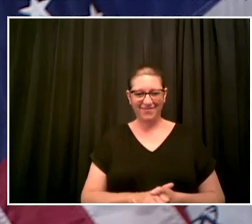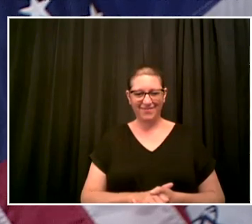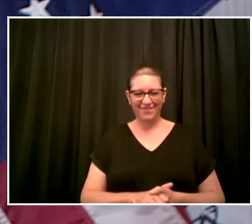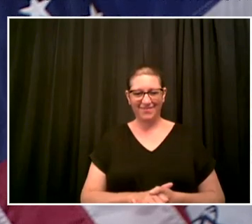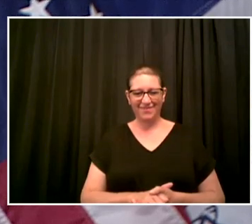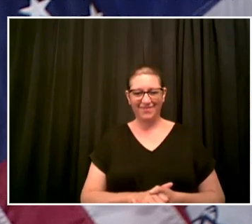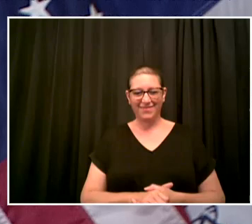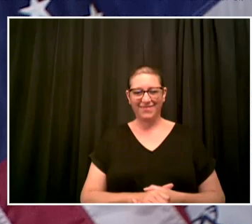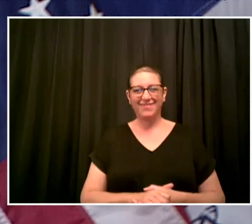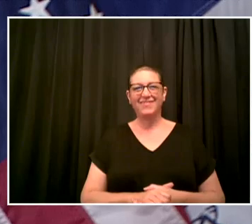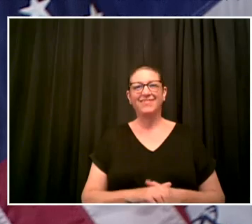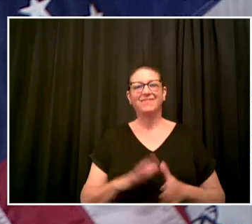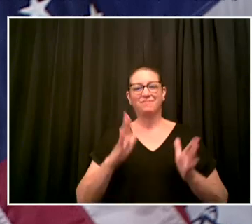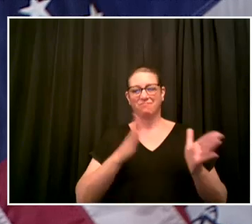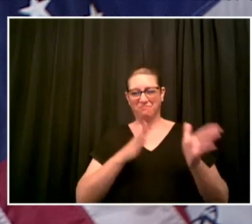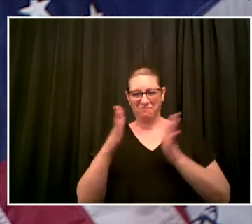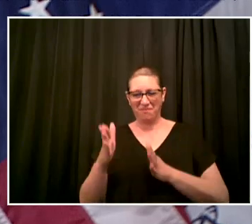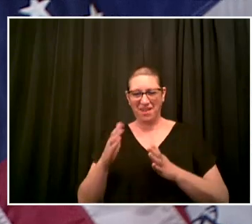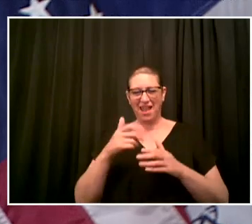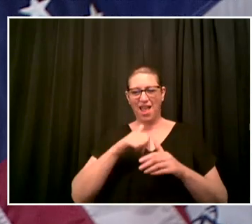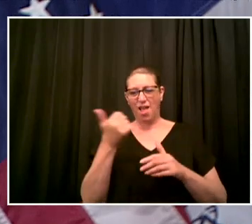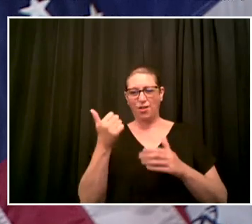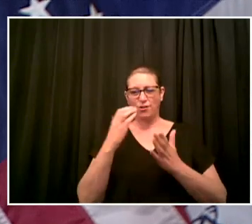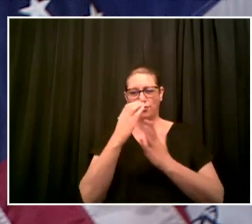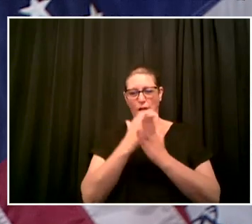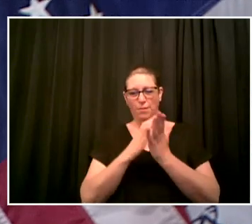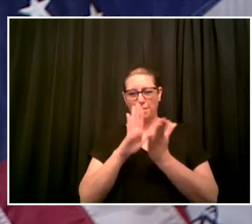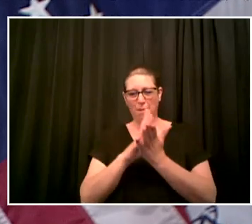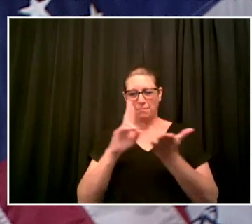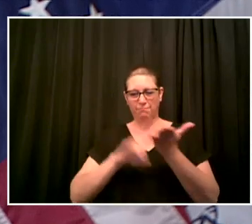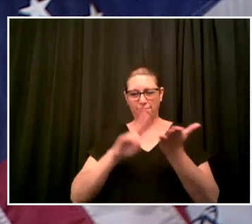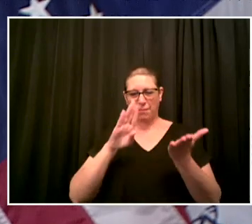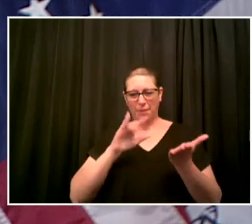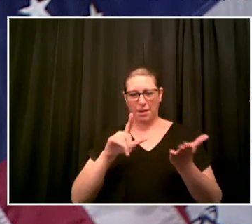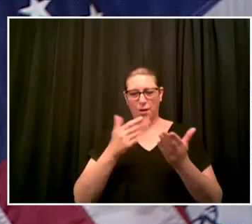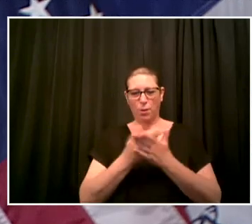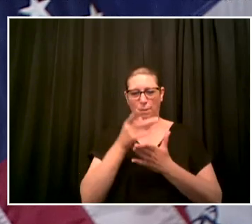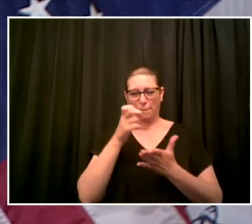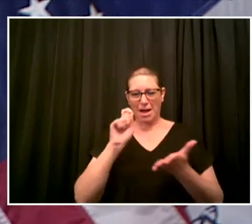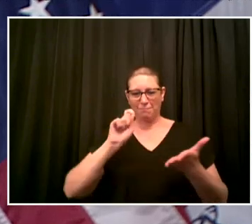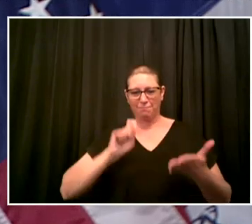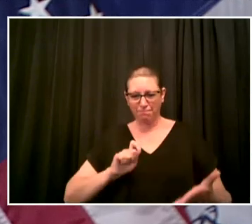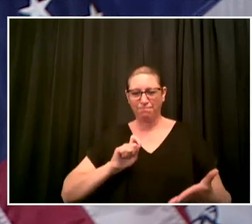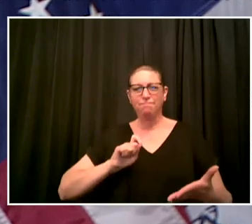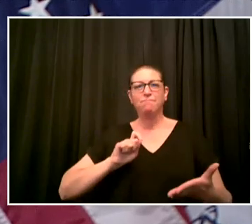I WILL PASS THEM ON TO YOU SO YOU CAN KEEP EACH ONE